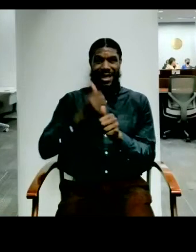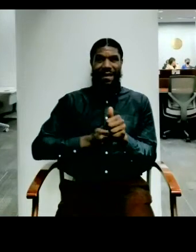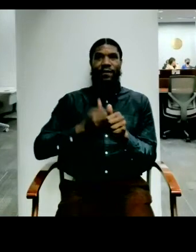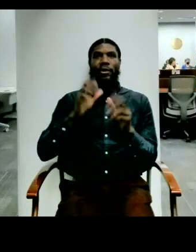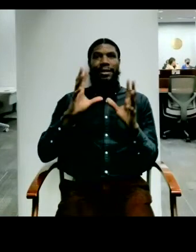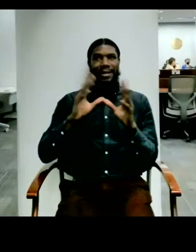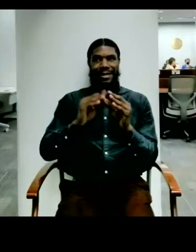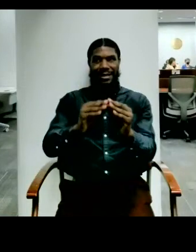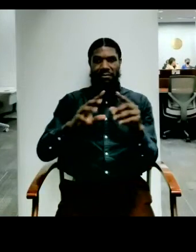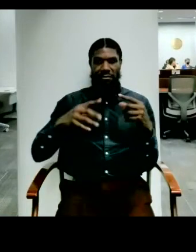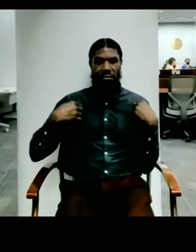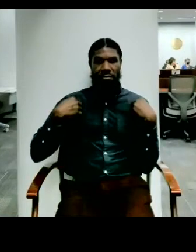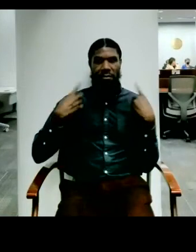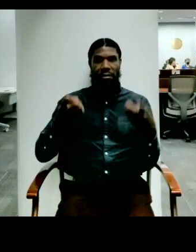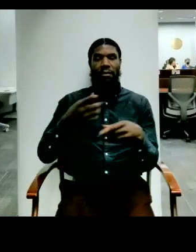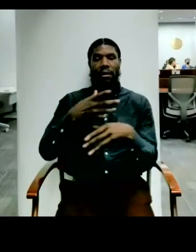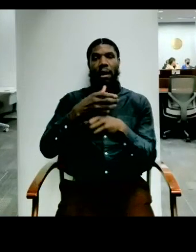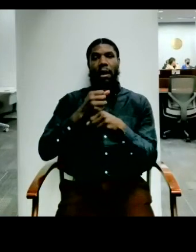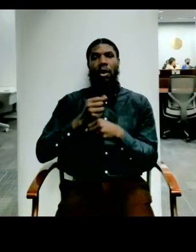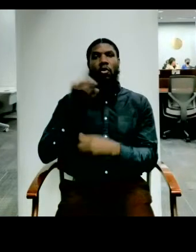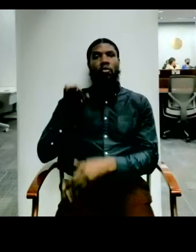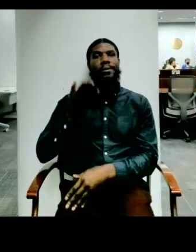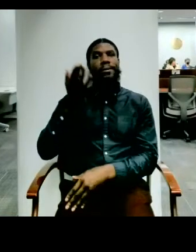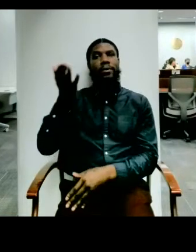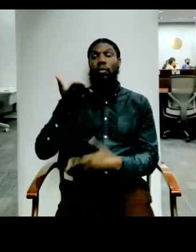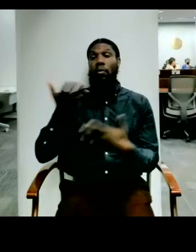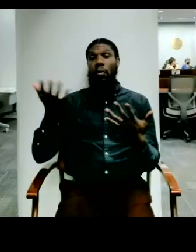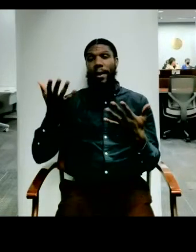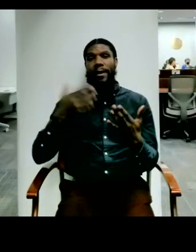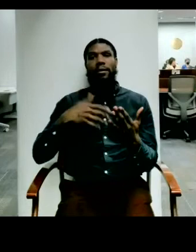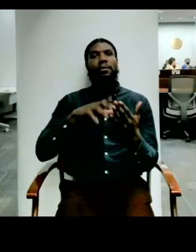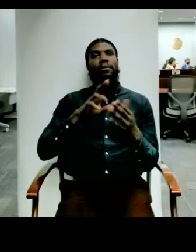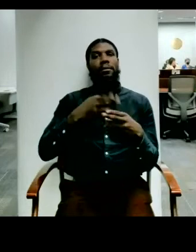have gotten the recommendation that temp workers should be considered particularly vulnerable with